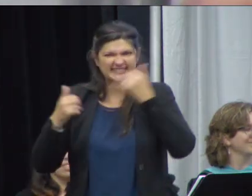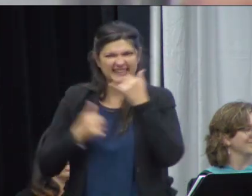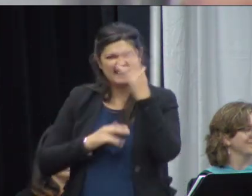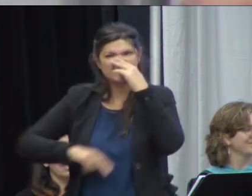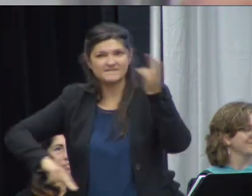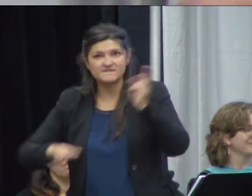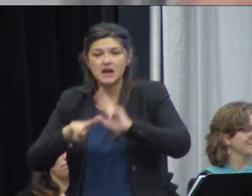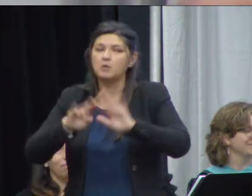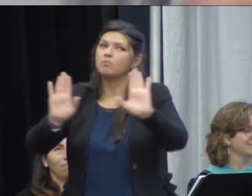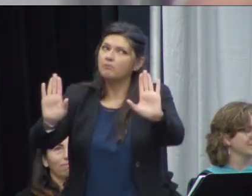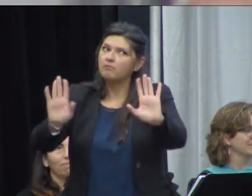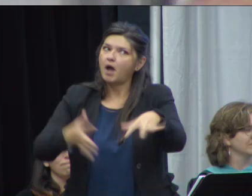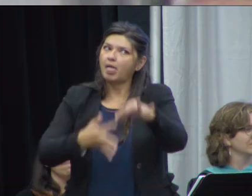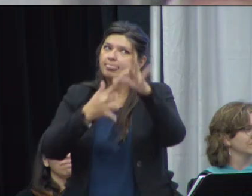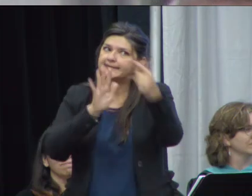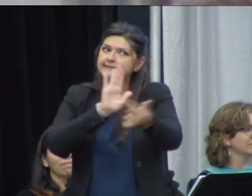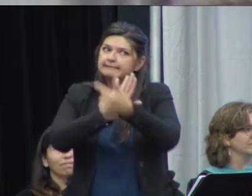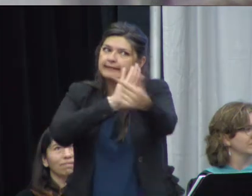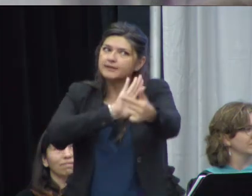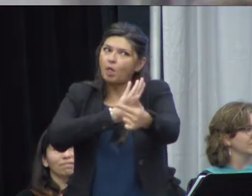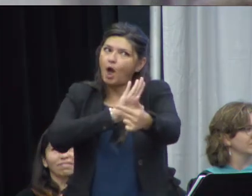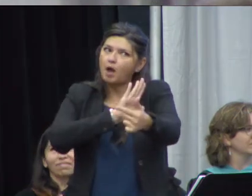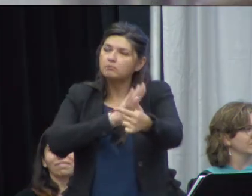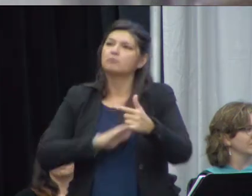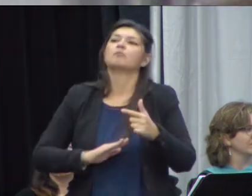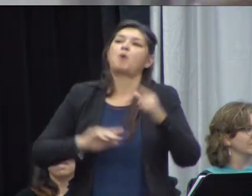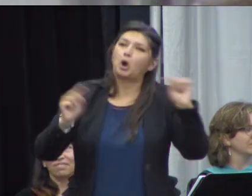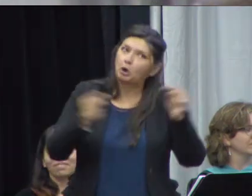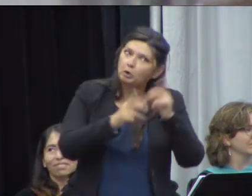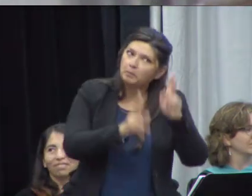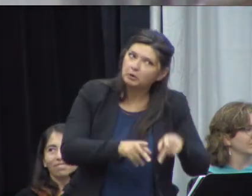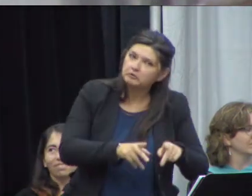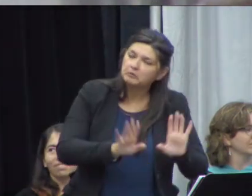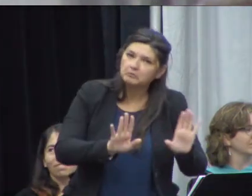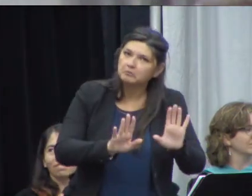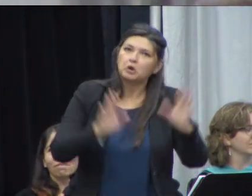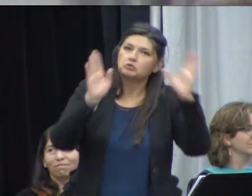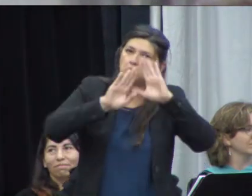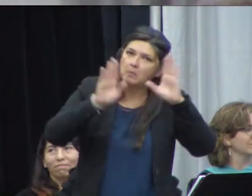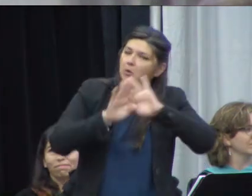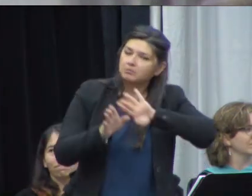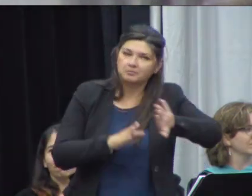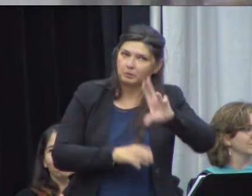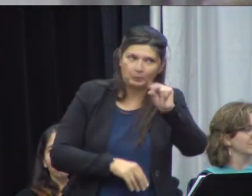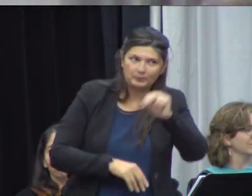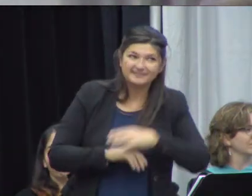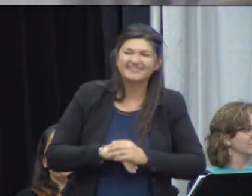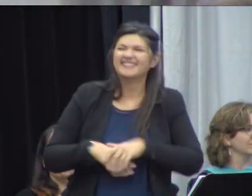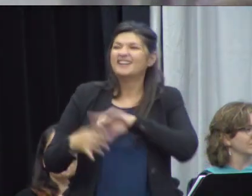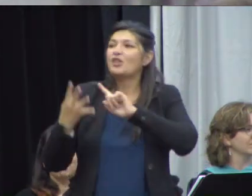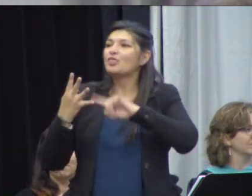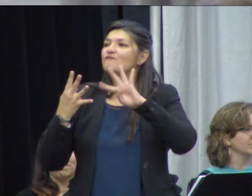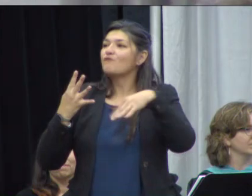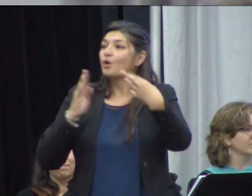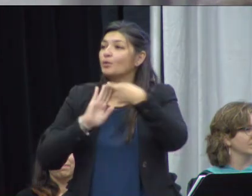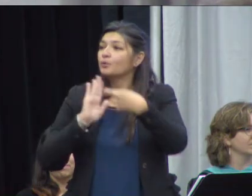or will get you into serious trouble. And rule number four, don't spend a lot of time worrying about your failures.